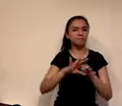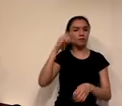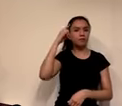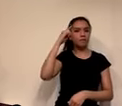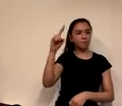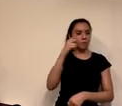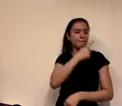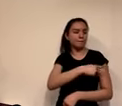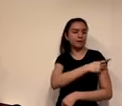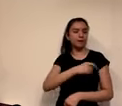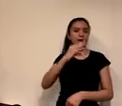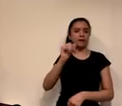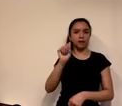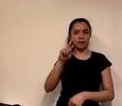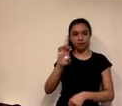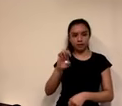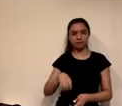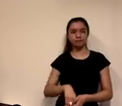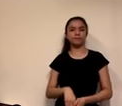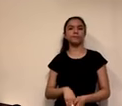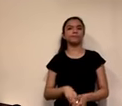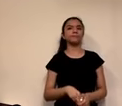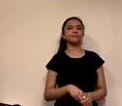We generate important data for identifying and treating